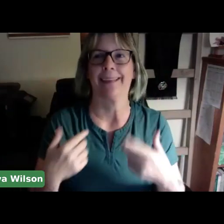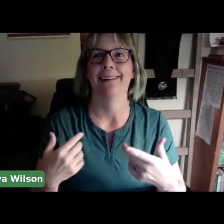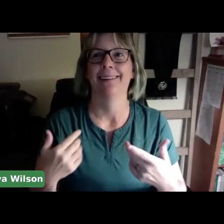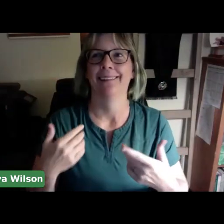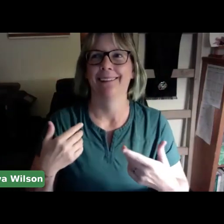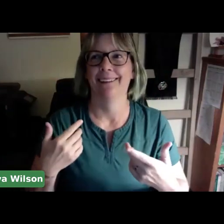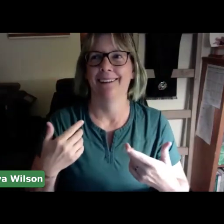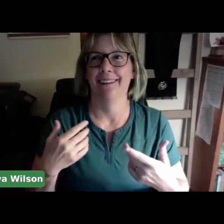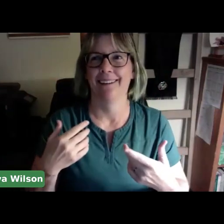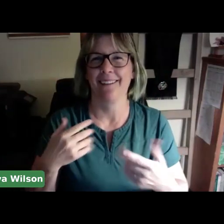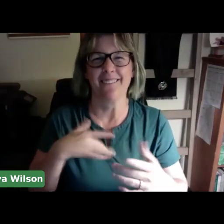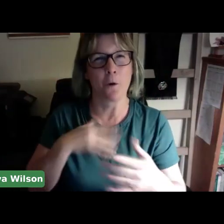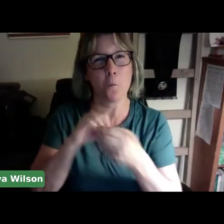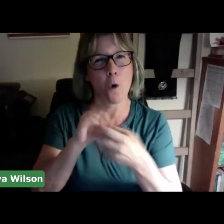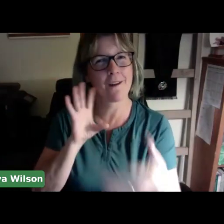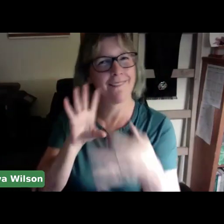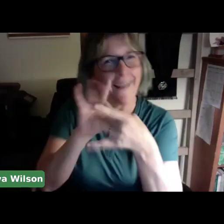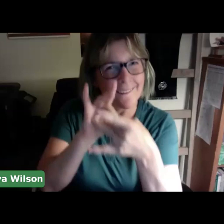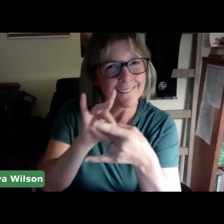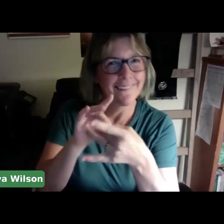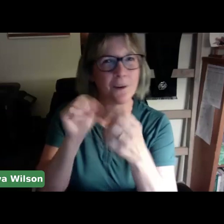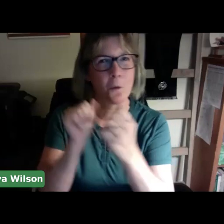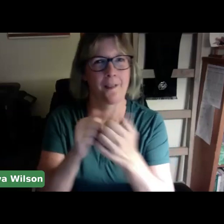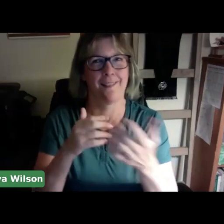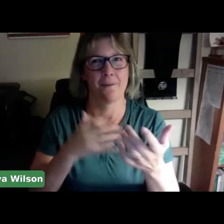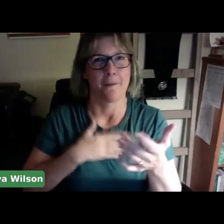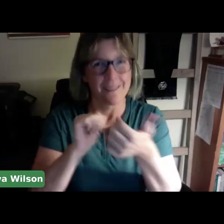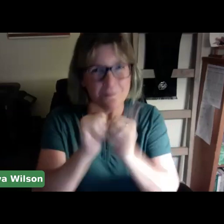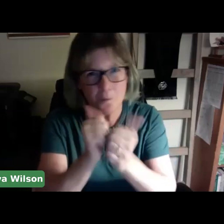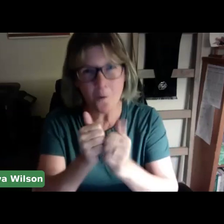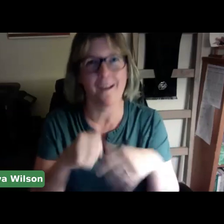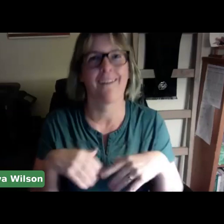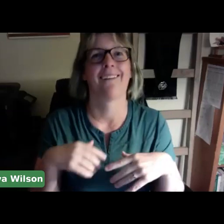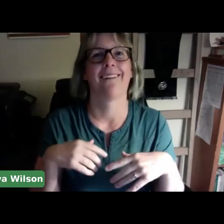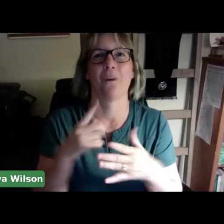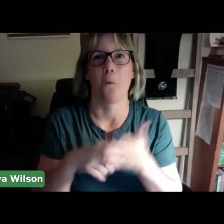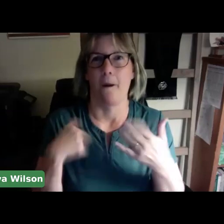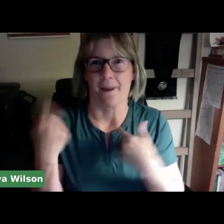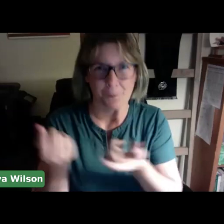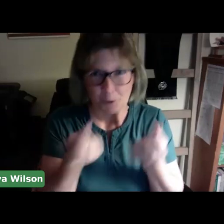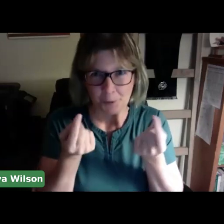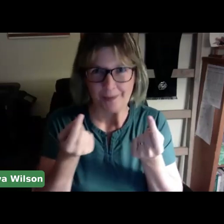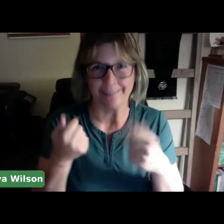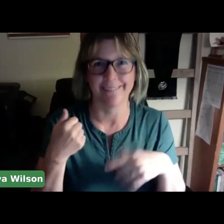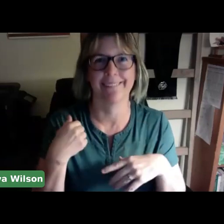There's no distract distractions. And that is really. Fantastic for me because I feel more connected.